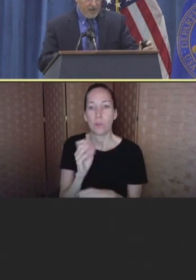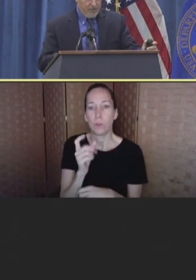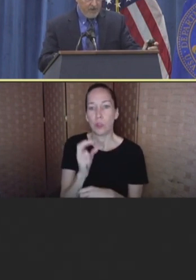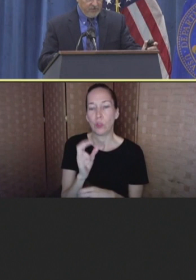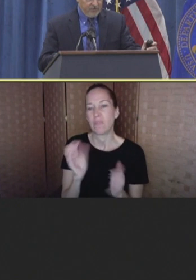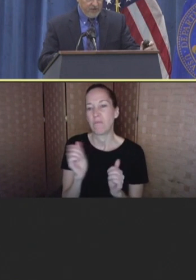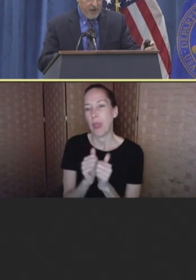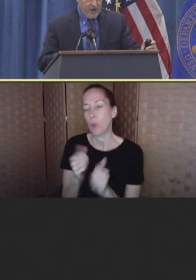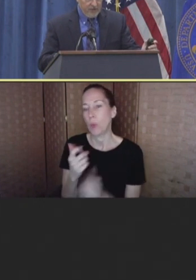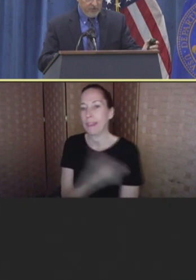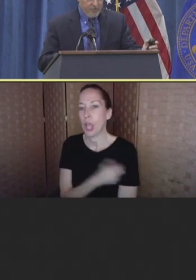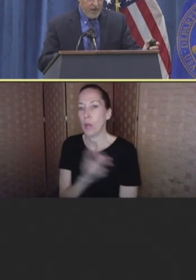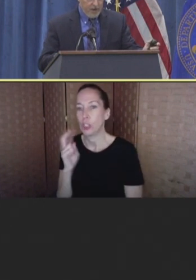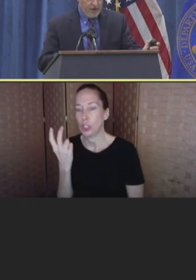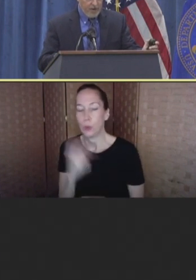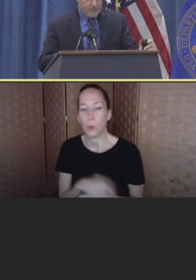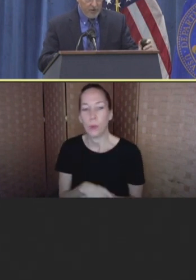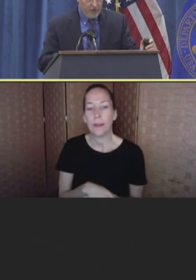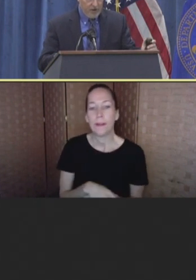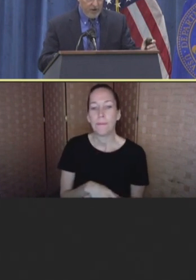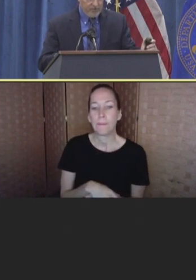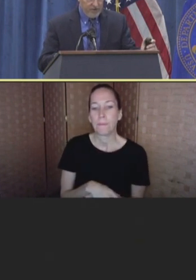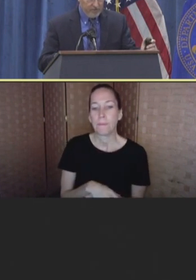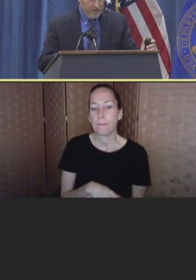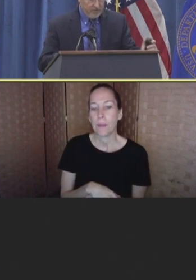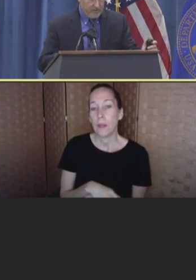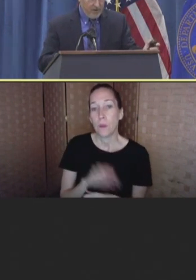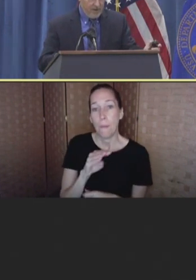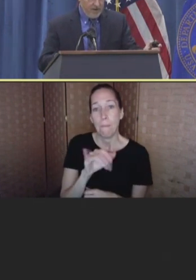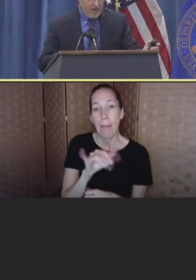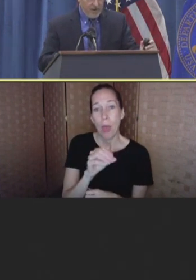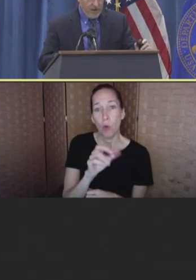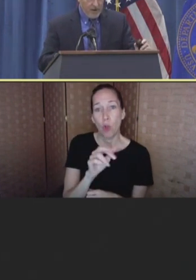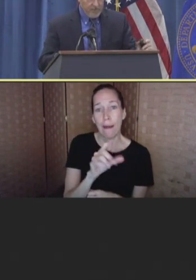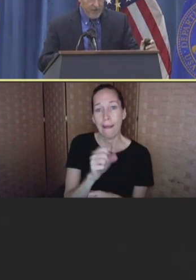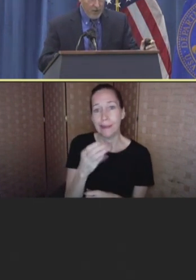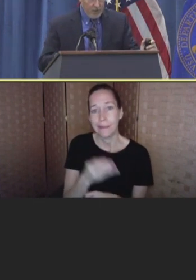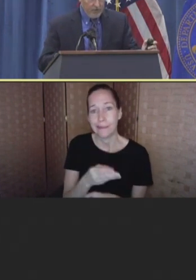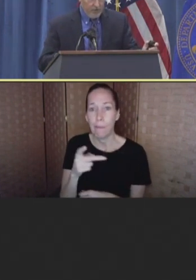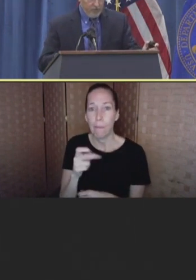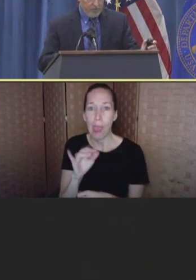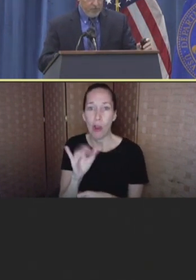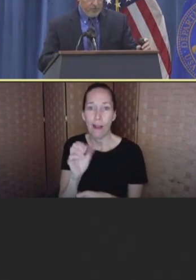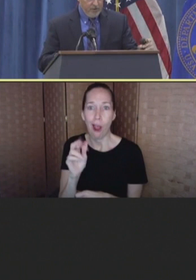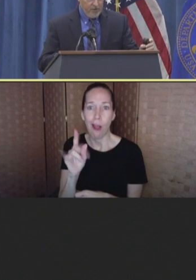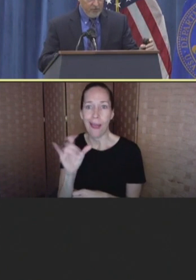In the VSD analysis, myocarditis/pericarditis incidence following the first booster, dose